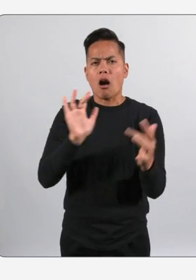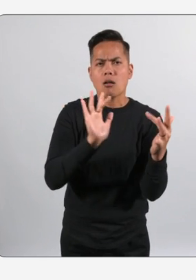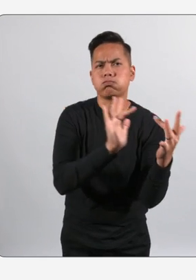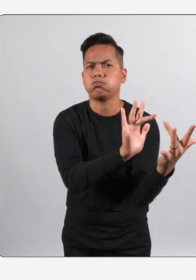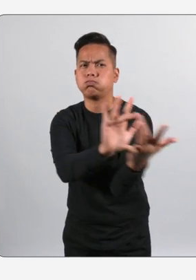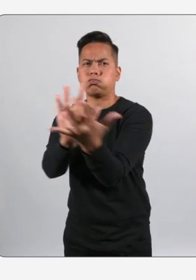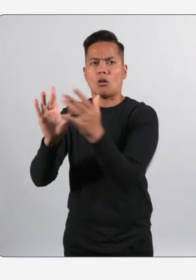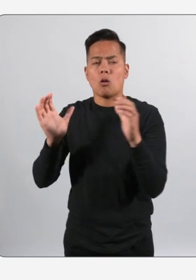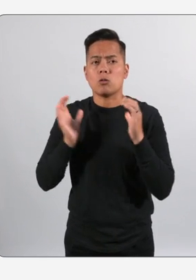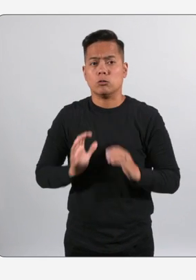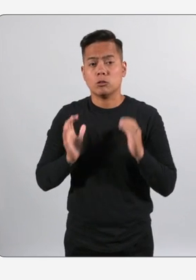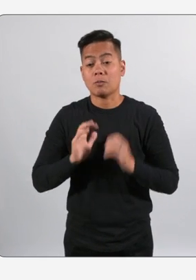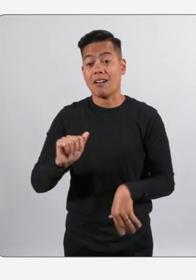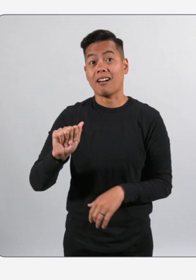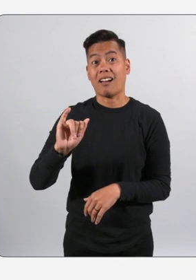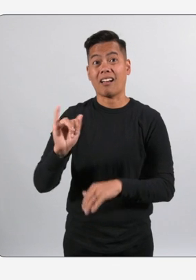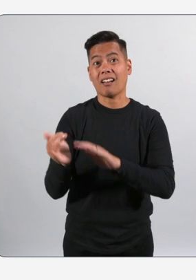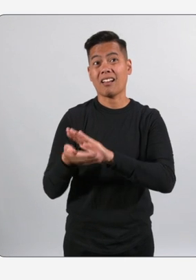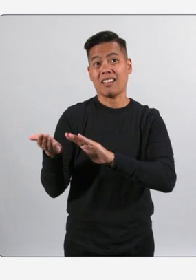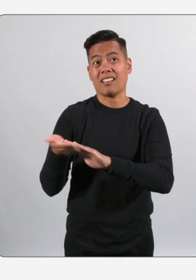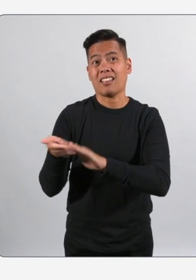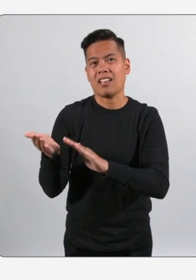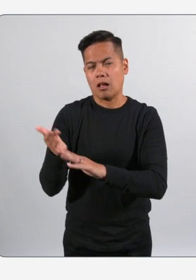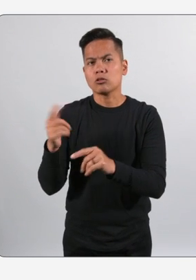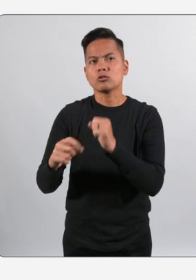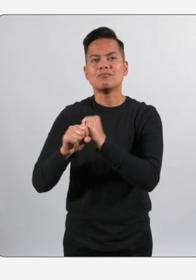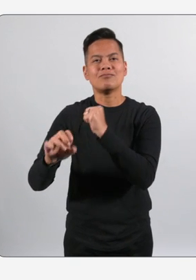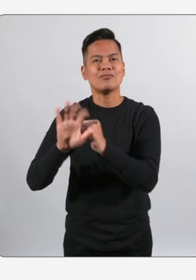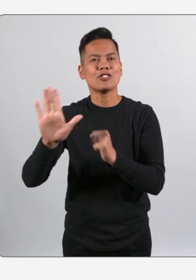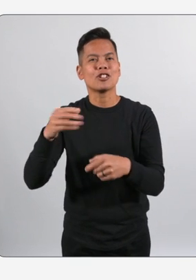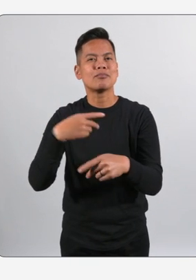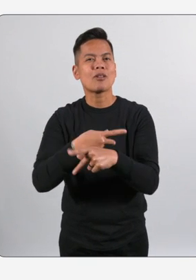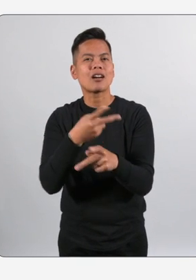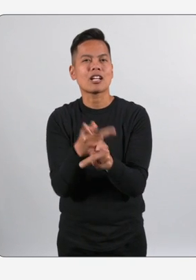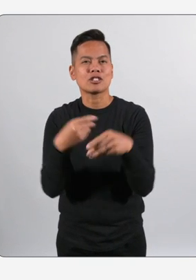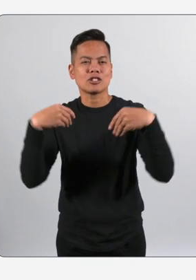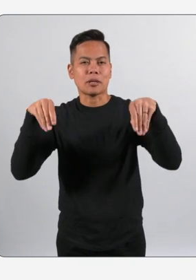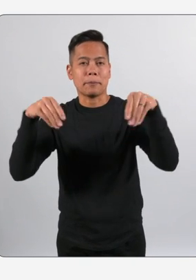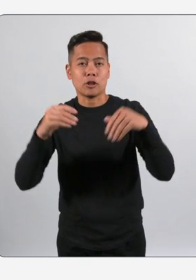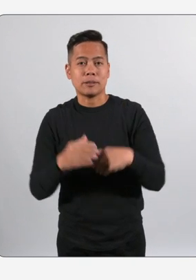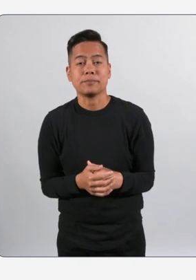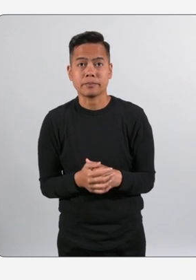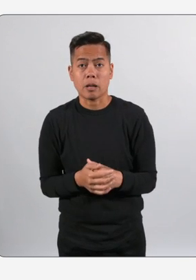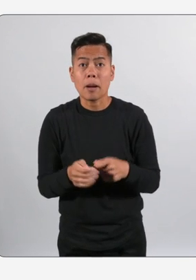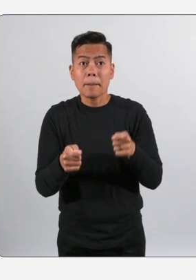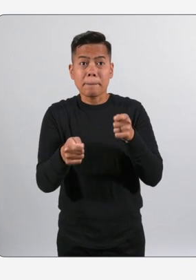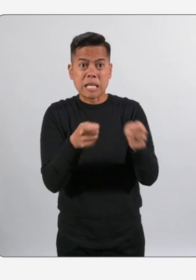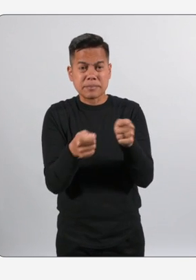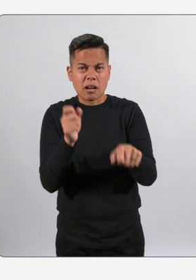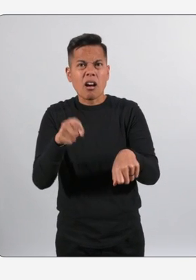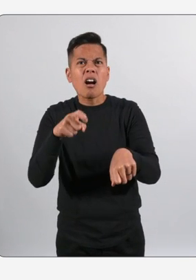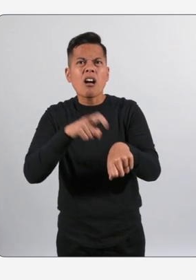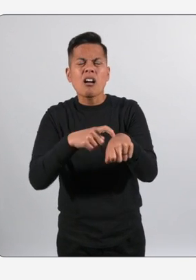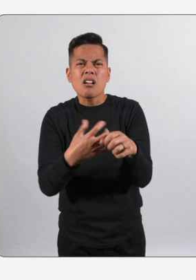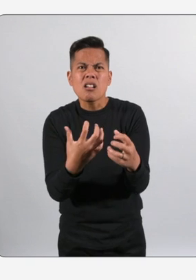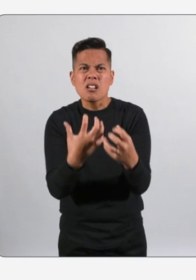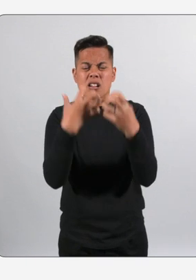to promote their products to shoppers. But inventory management can be time consuming and complicated, especially for smaller